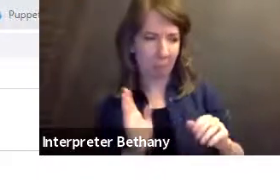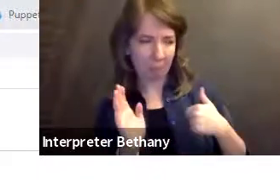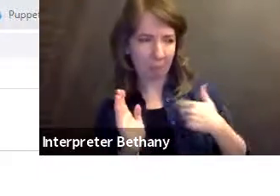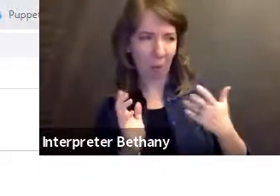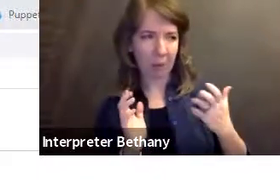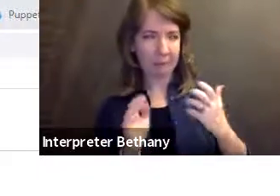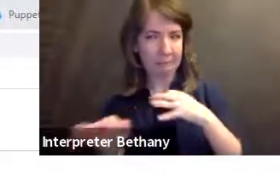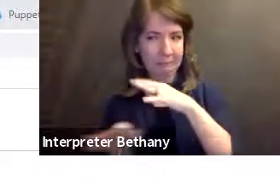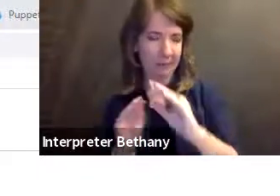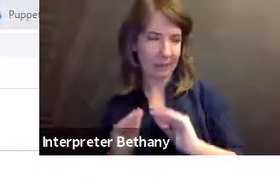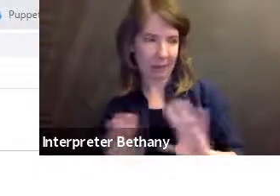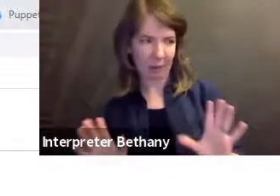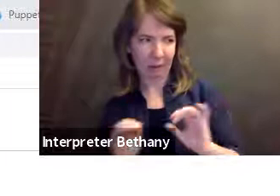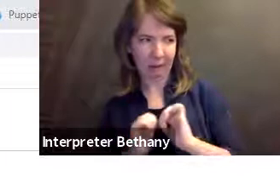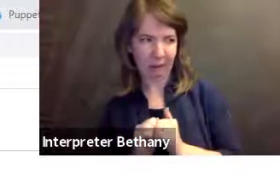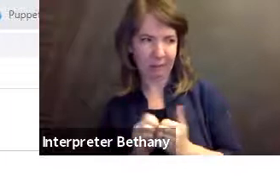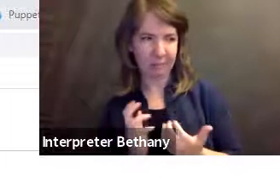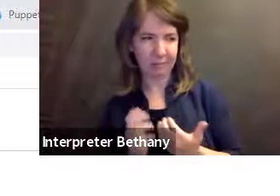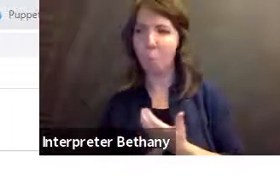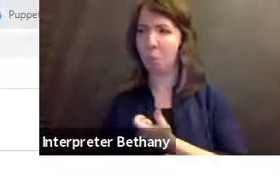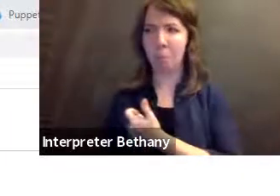Bethany Wengerd _ Anthropology: Instructions. So don't Worry Bethany Wengerd _ Anthropology: Okay, thank you.